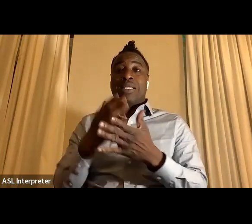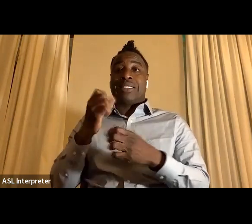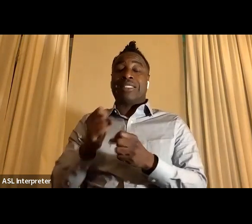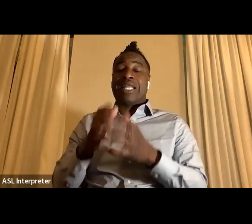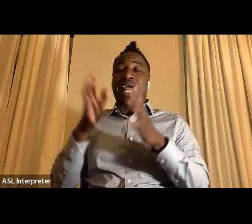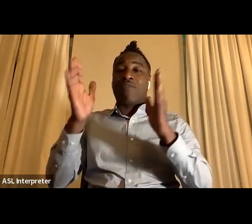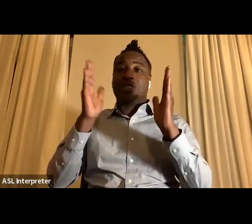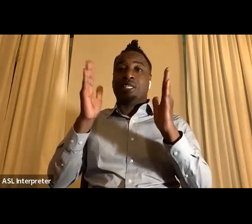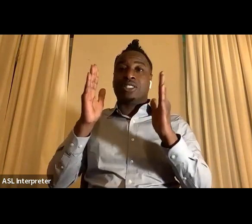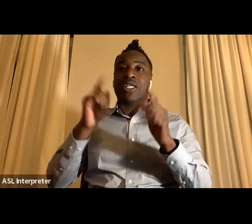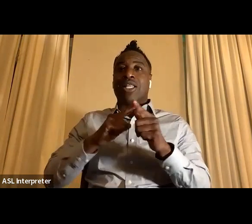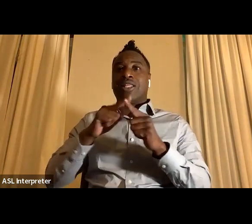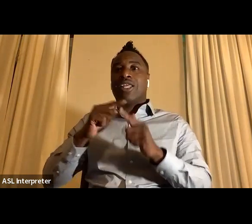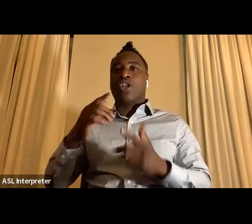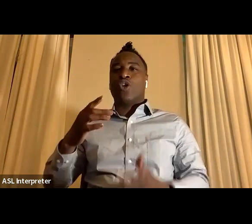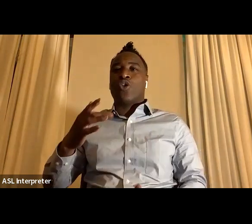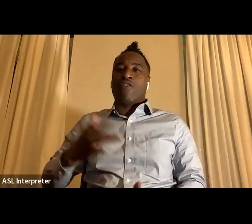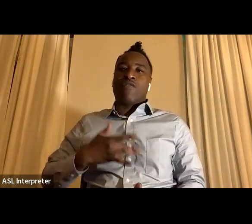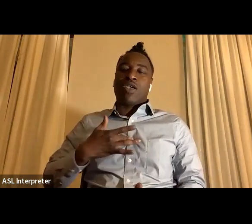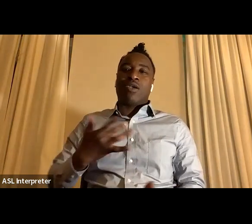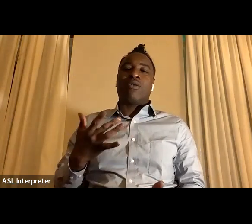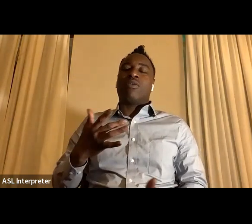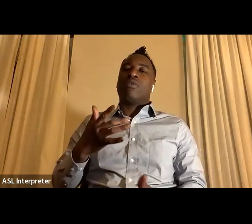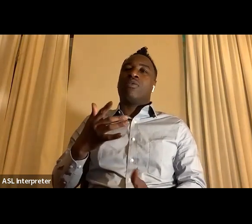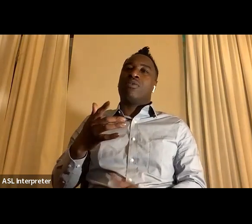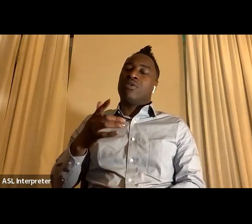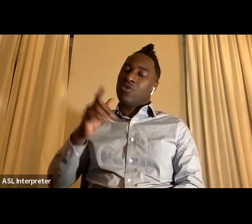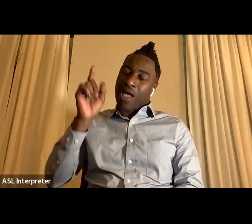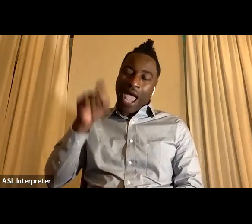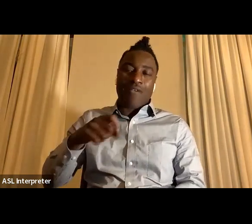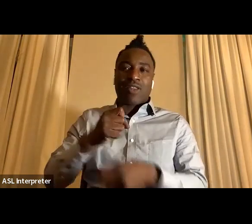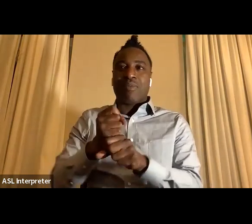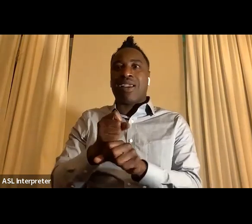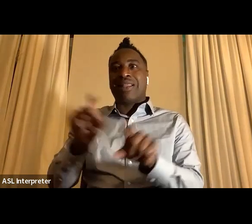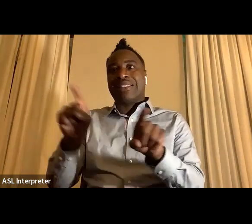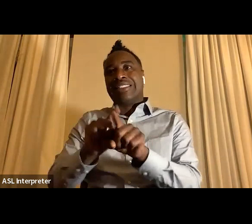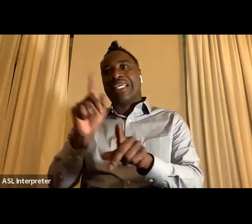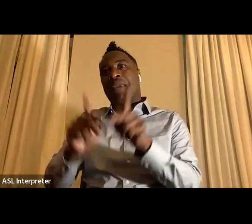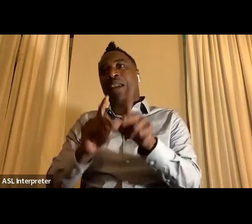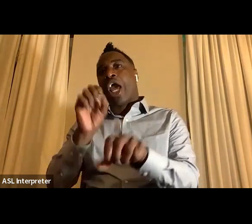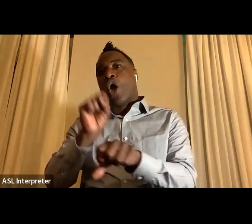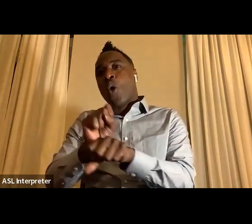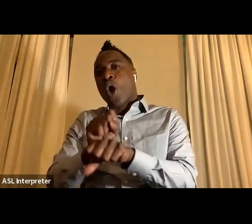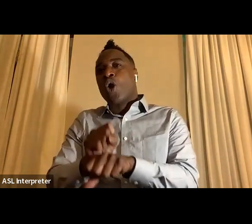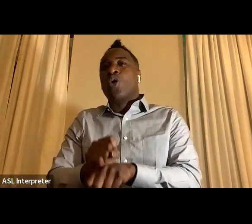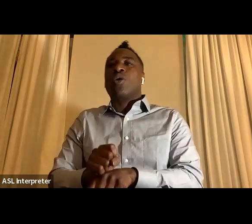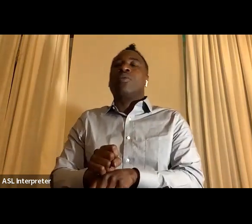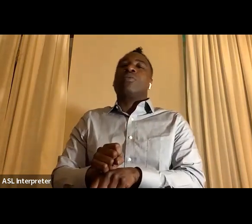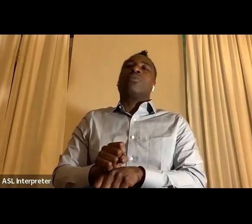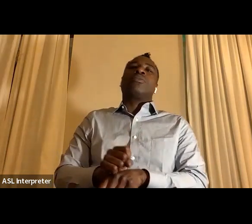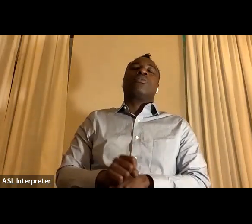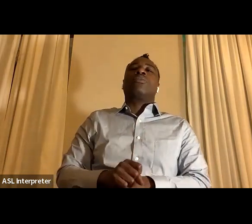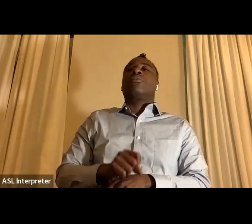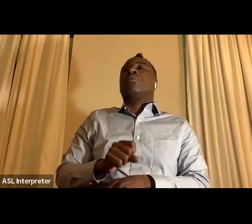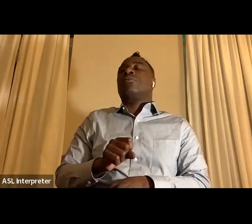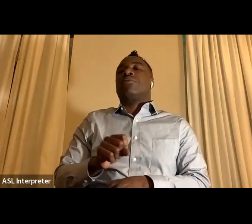and you kind of feel like almost obligated to make more work like that, or just at least just keep pushing stuff out for people to see at that point,